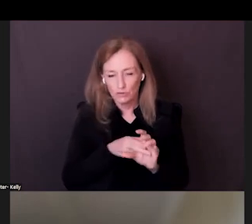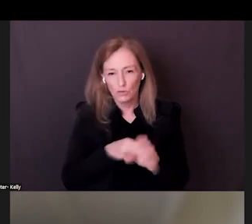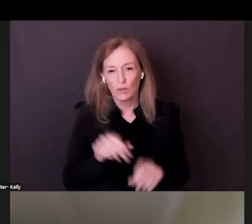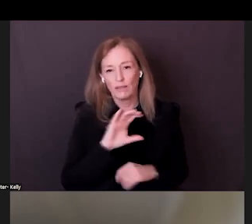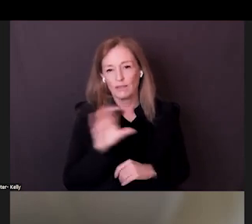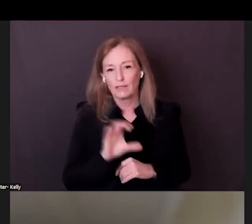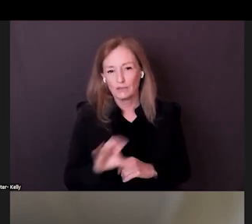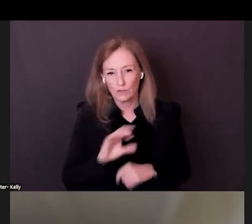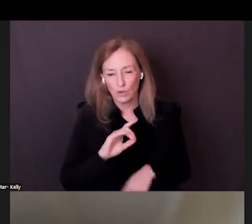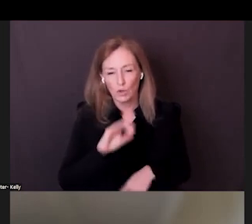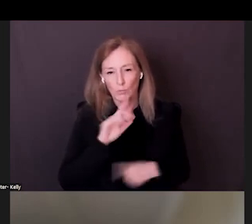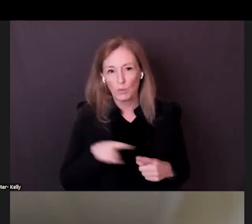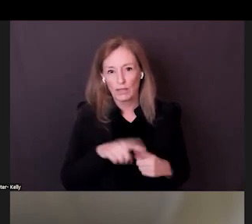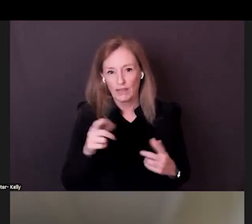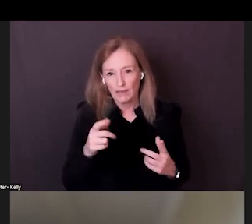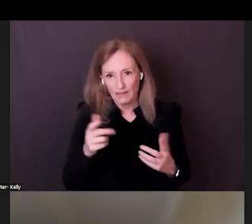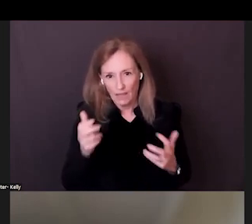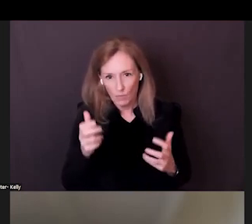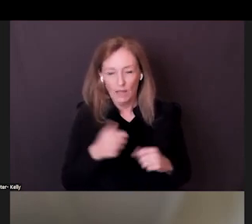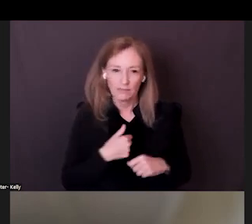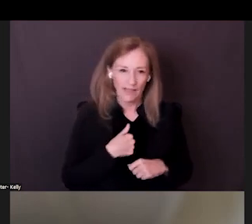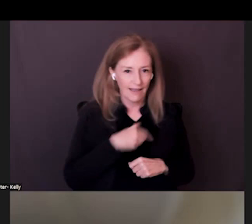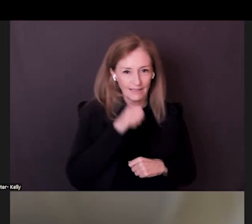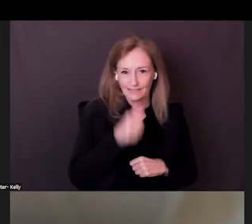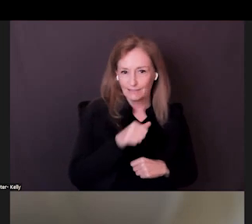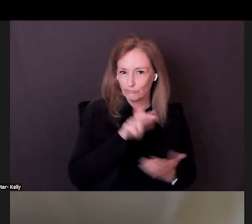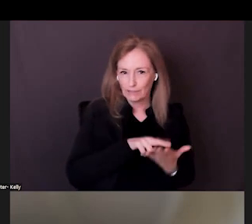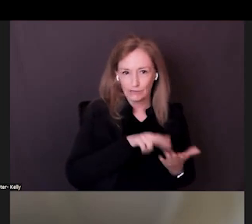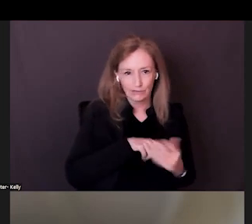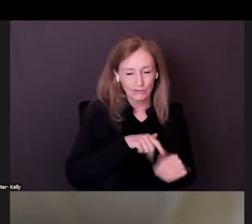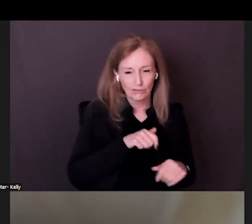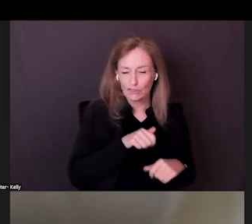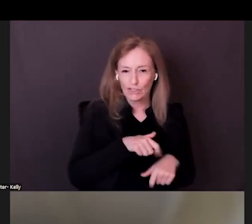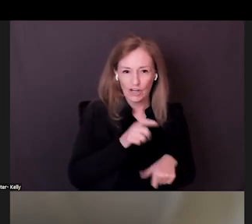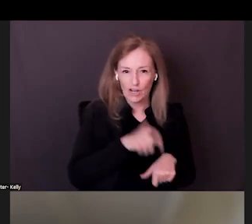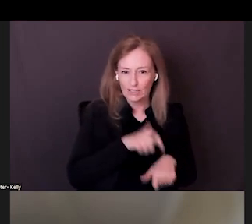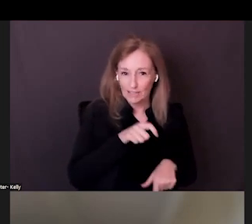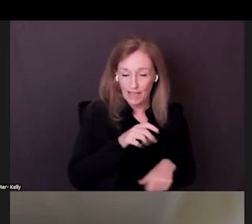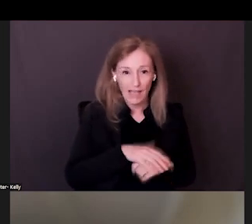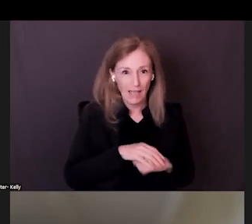I DID NOT REGISTER AHEAD OF TIME AND IT CAUSED ME A BIT OF PANIC, BUT WE ARE ALL HERE AND WE MADE IT THROUGH. HAVE A GREAT REST OF